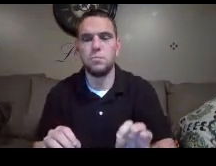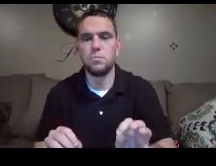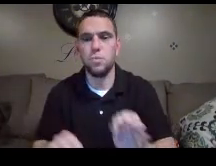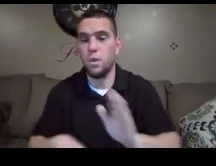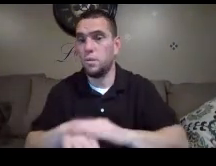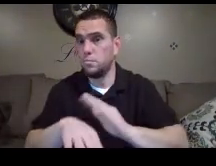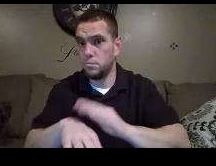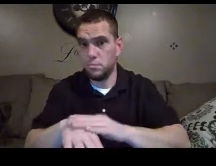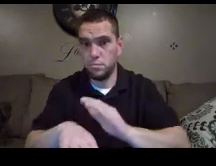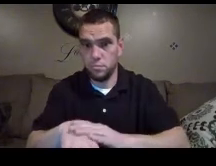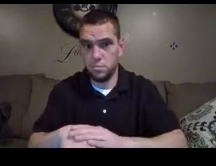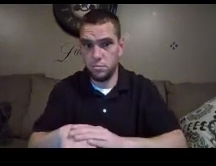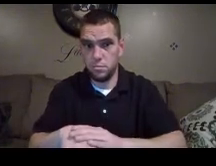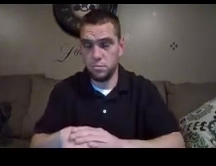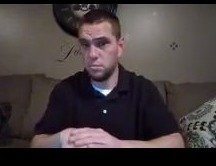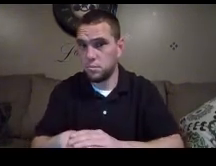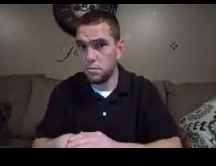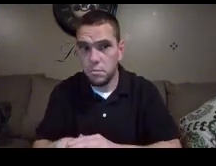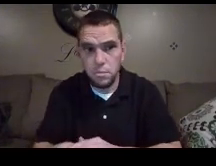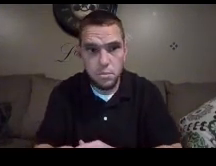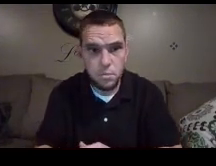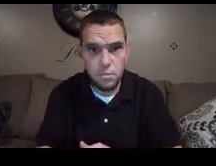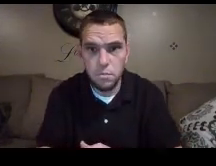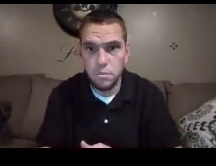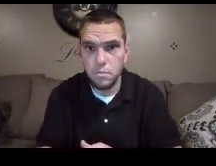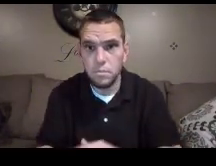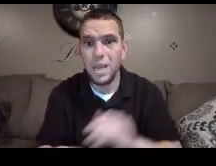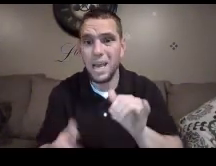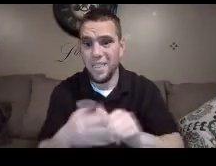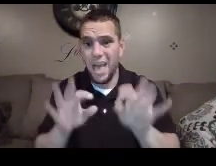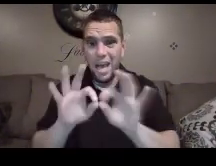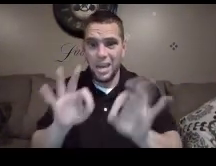'Only secure content is displayed.' The dialog has a link that reads, 'What's the risk?'